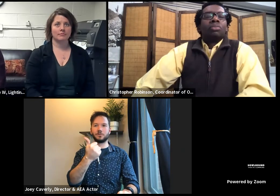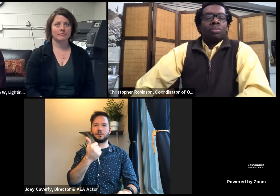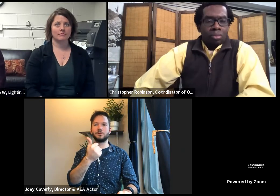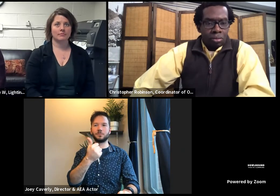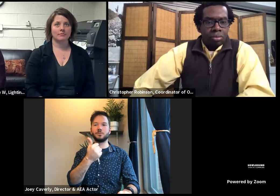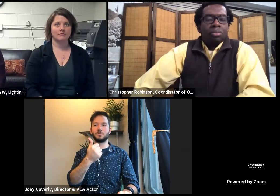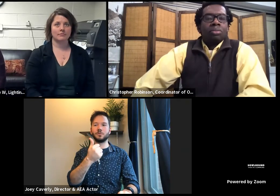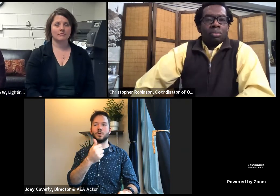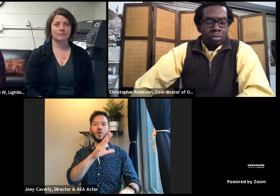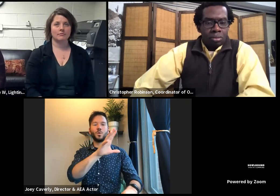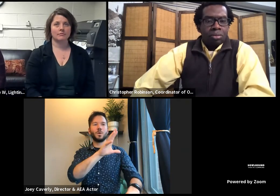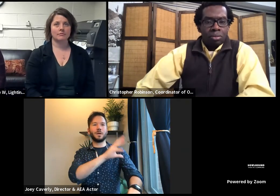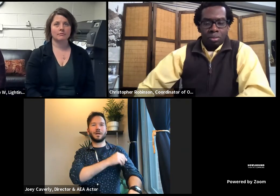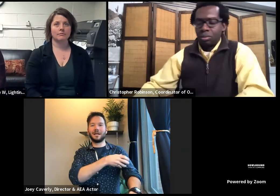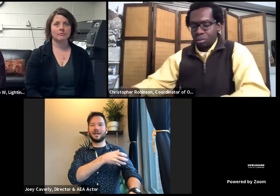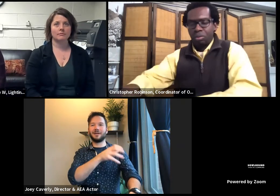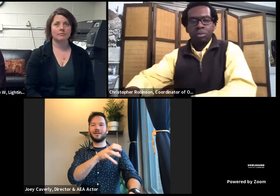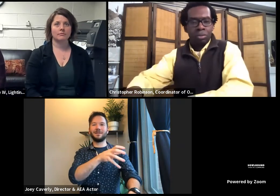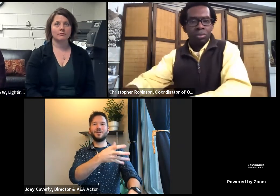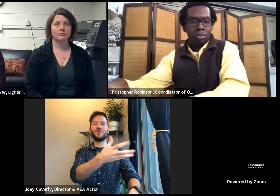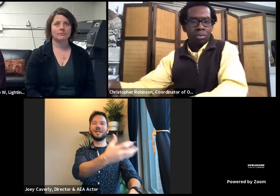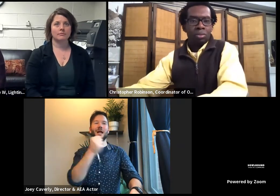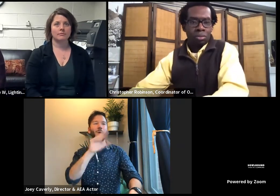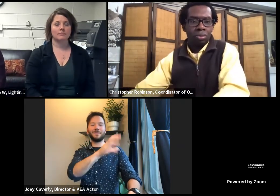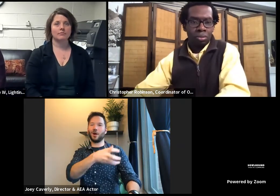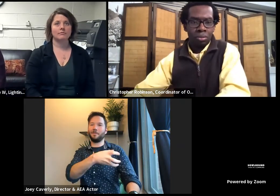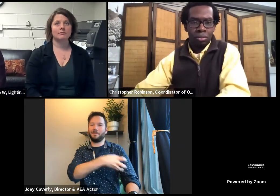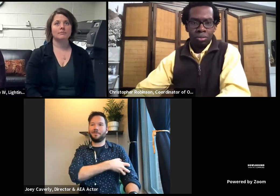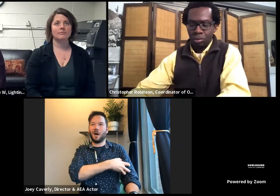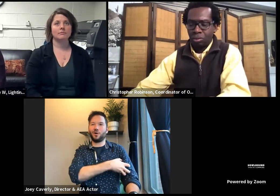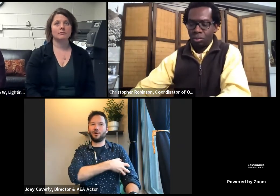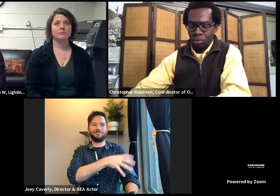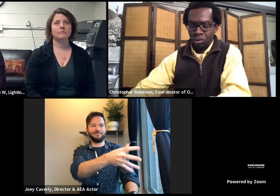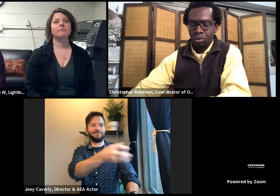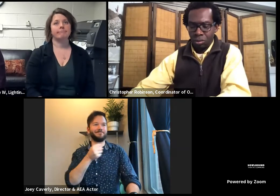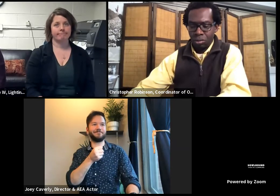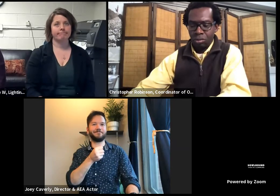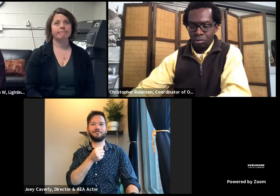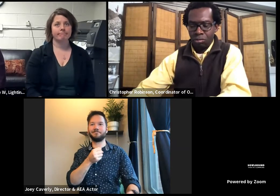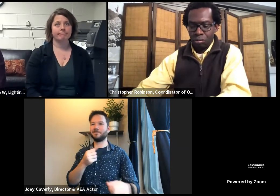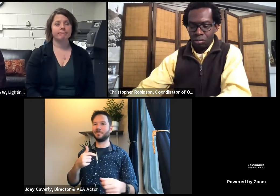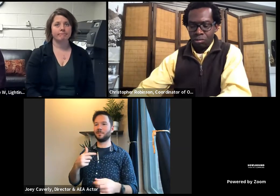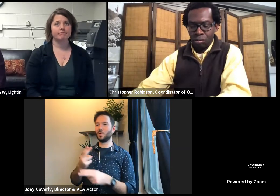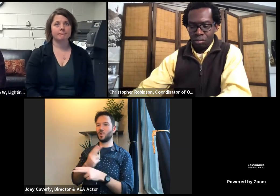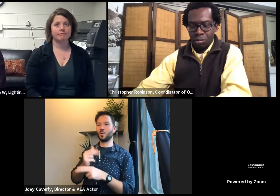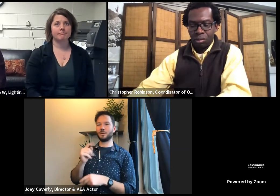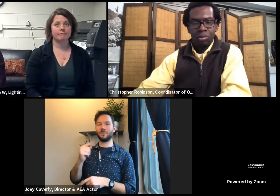and taking away the agency of someone else, and disempowering them,